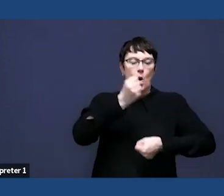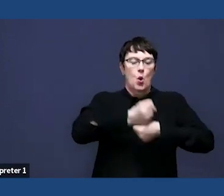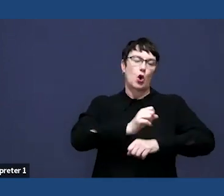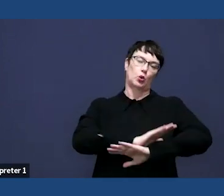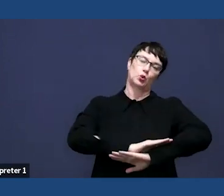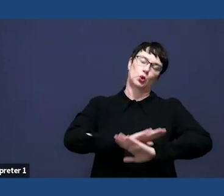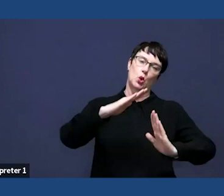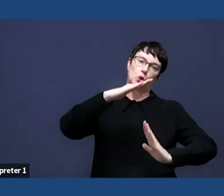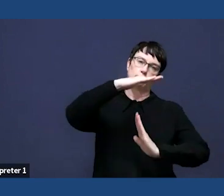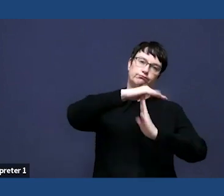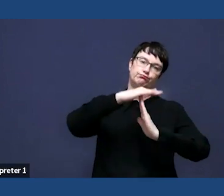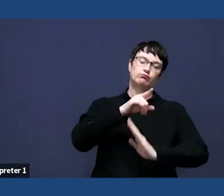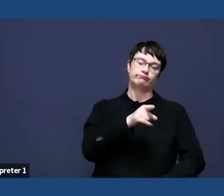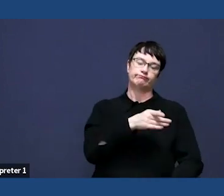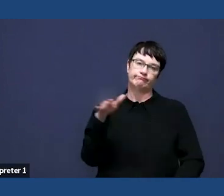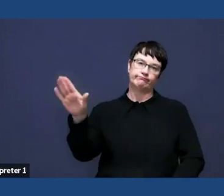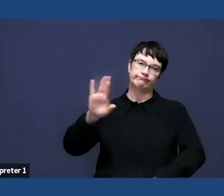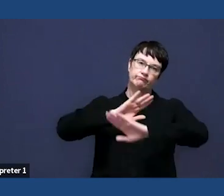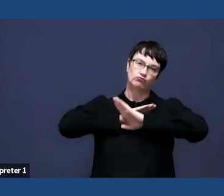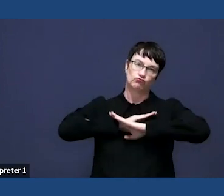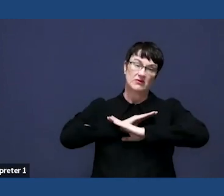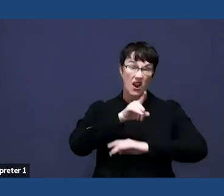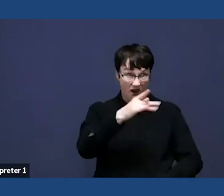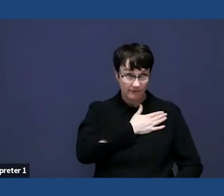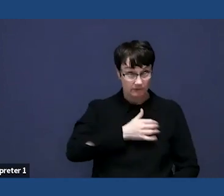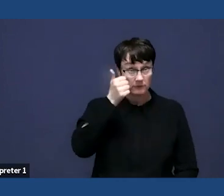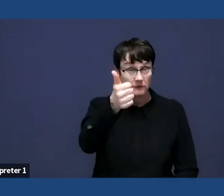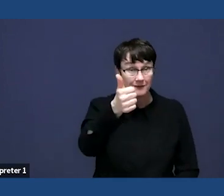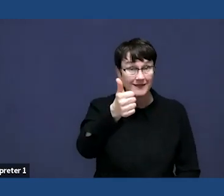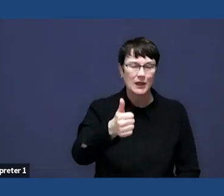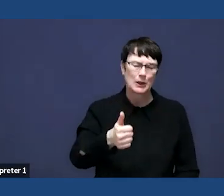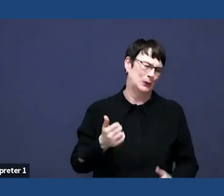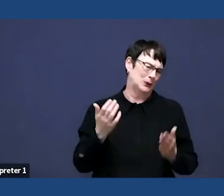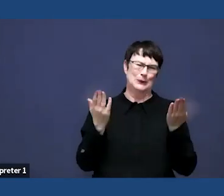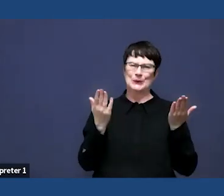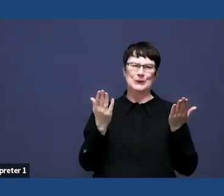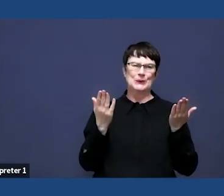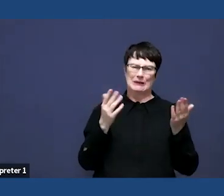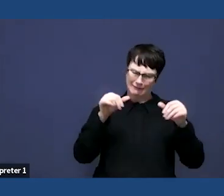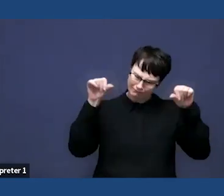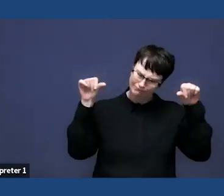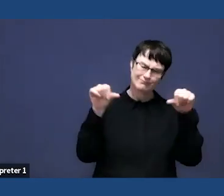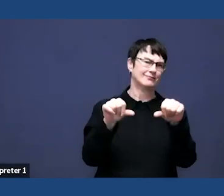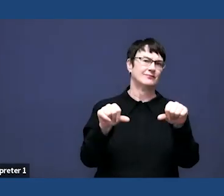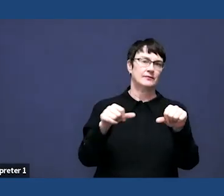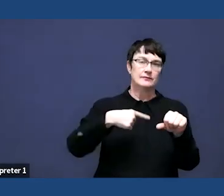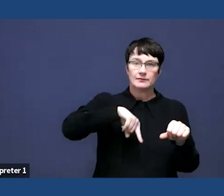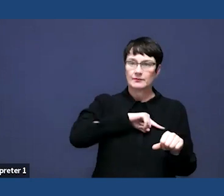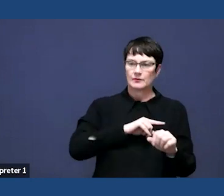That should not be the case. We should count into what we are able to for Civil Society.